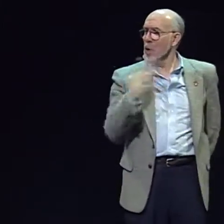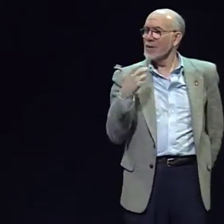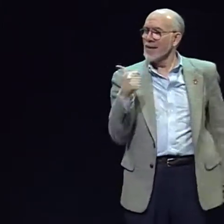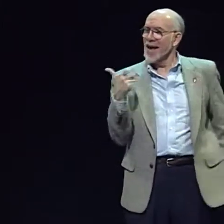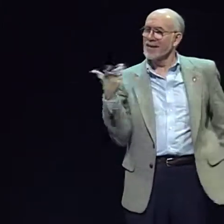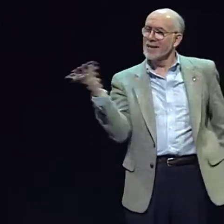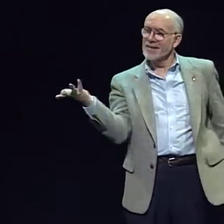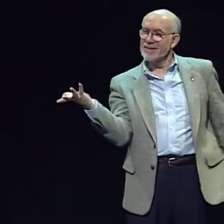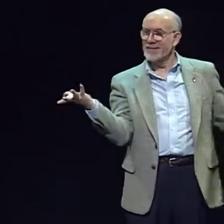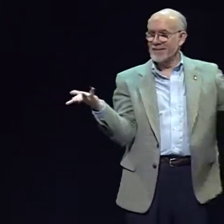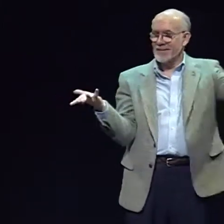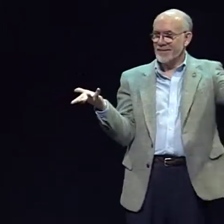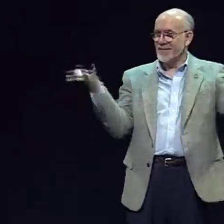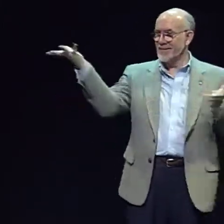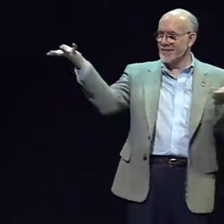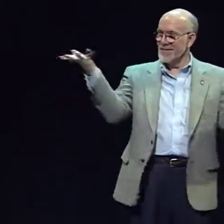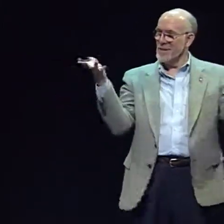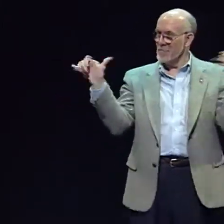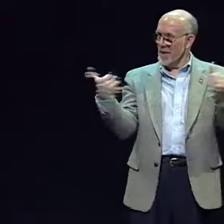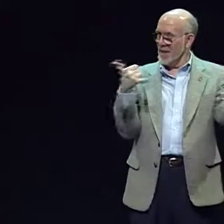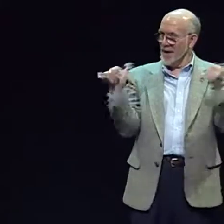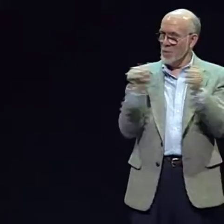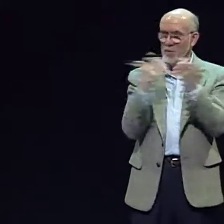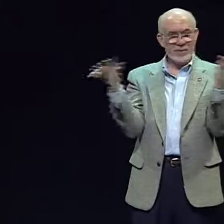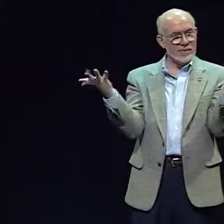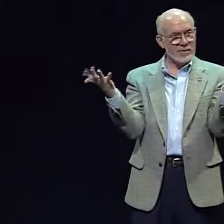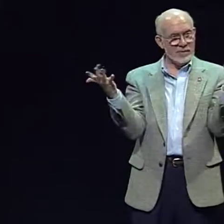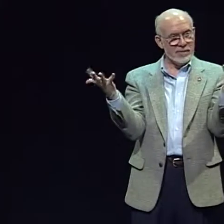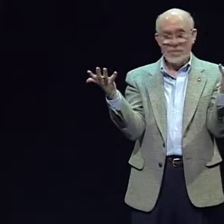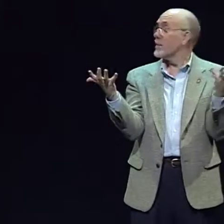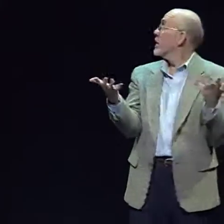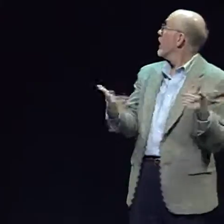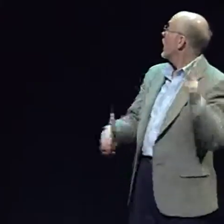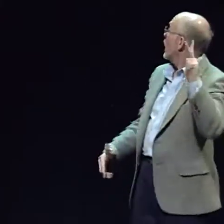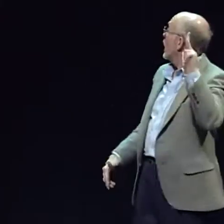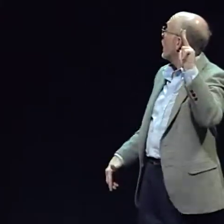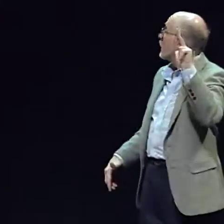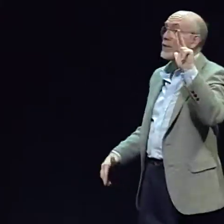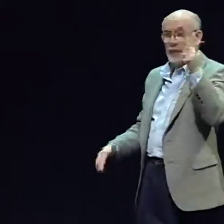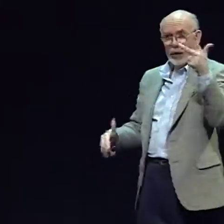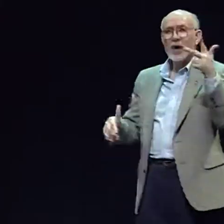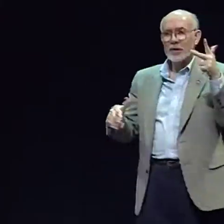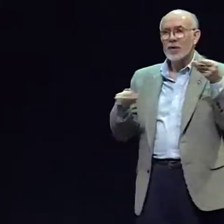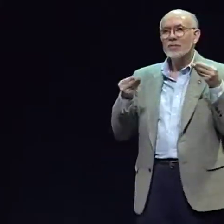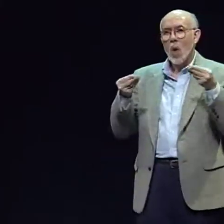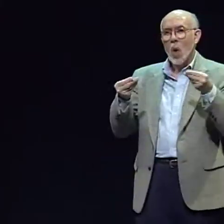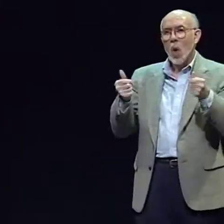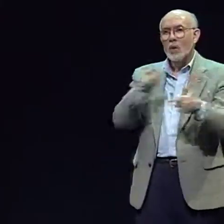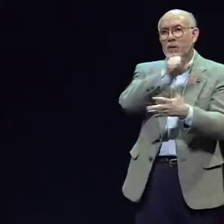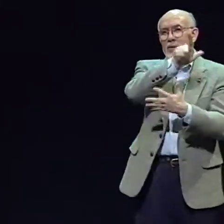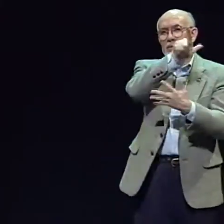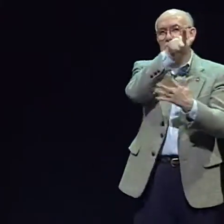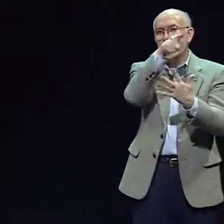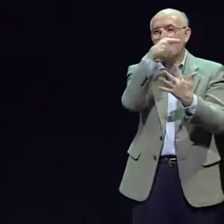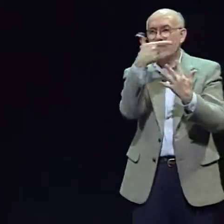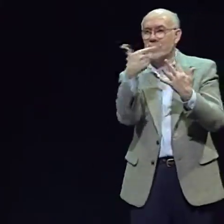OUR DOMINANT, WHETHER IT'S RIGHT OR LEFT HAND. BUT POETRY, YOU USE BOTH, AND YOU PLAY WITH YOUR HANDS. THAT'S SECOND.